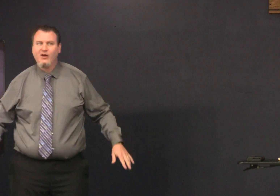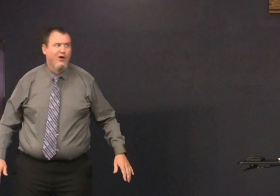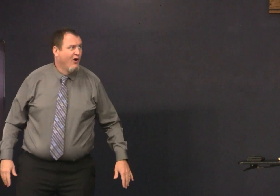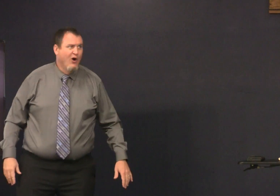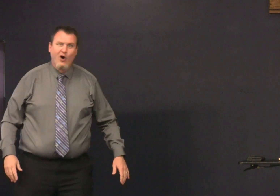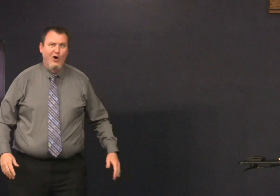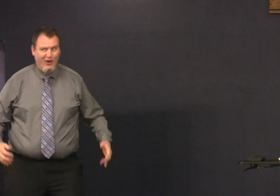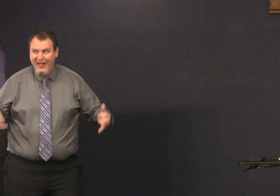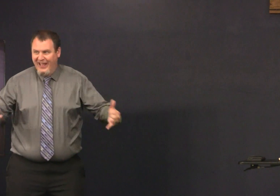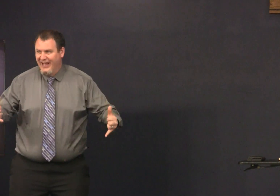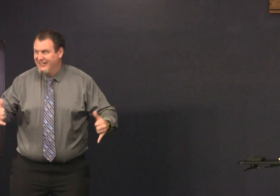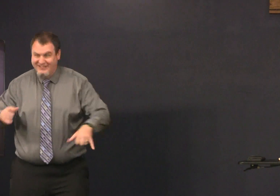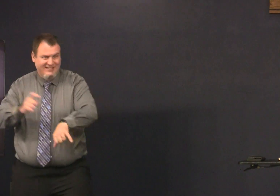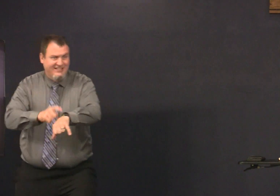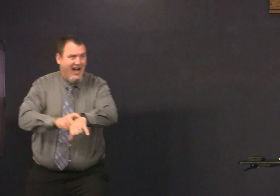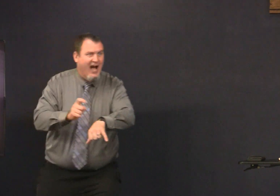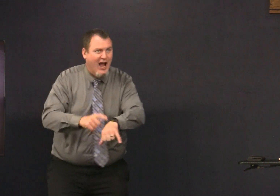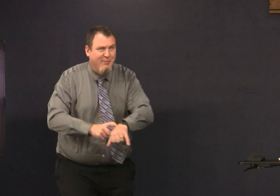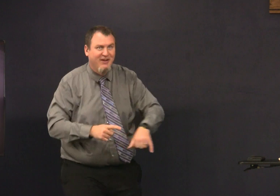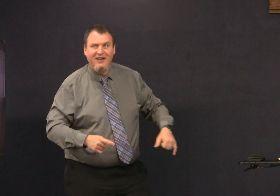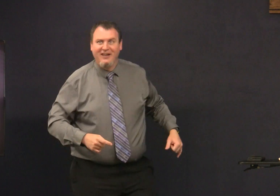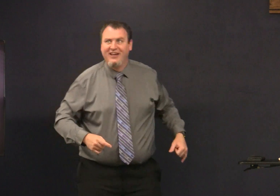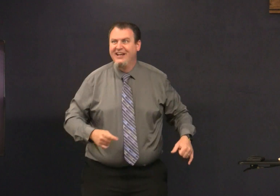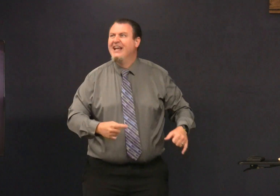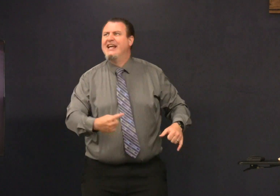and he's excited he said I'm Ready the time is now